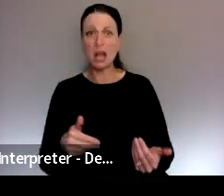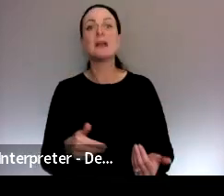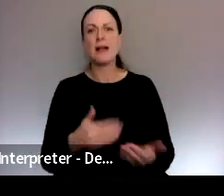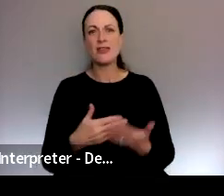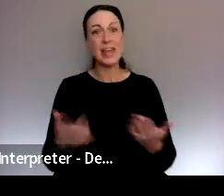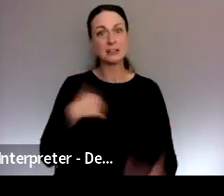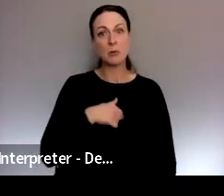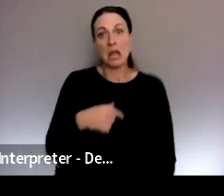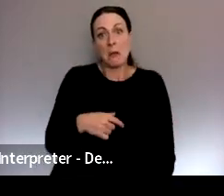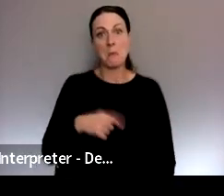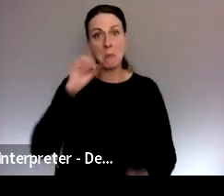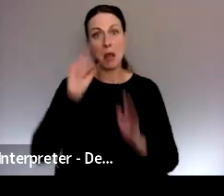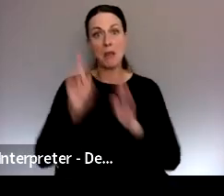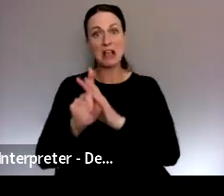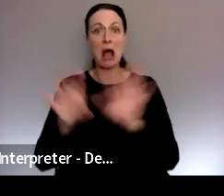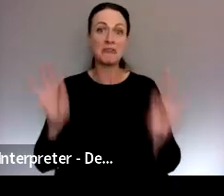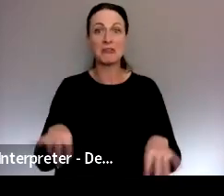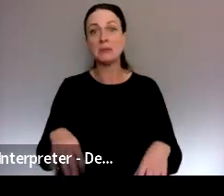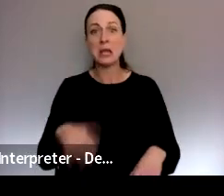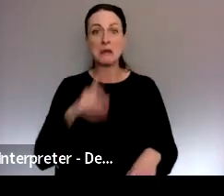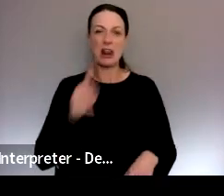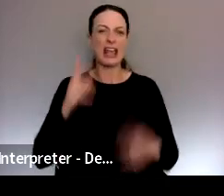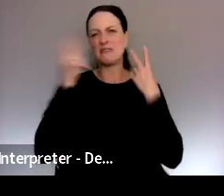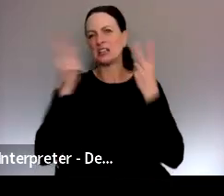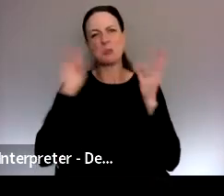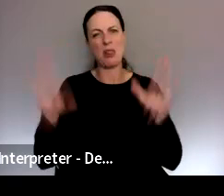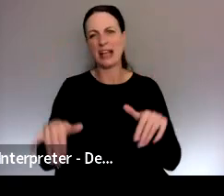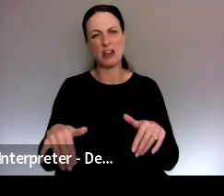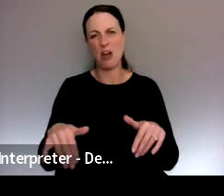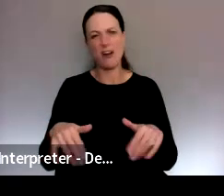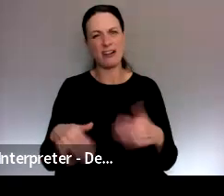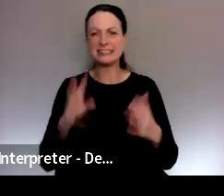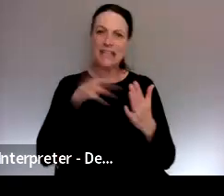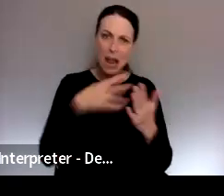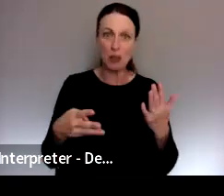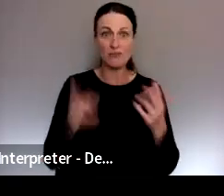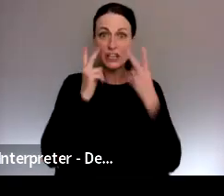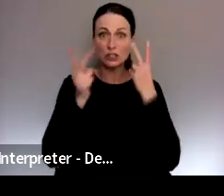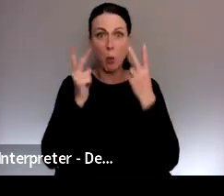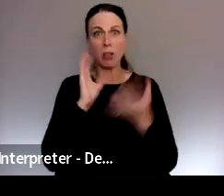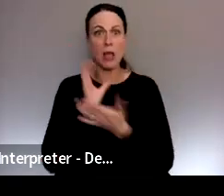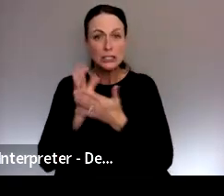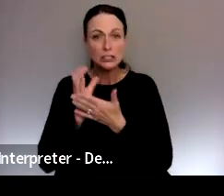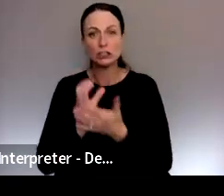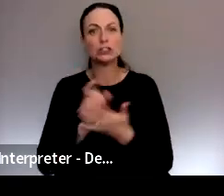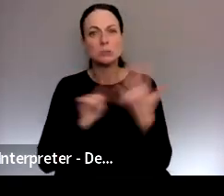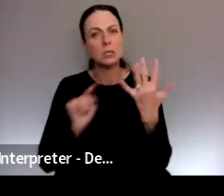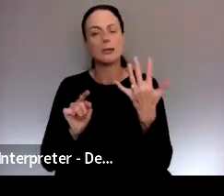how things that we typically think of as purely visual, like tables and images,